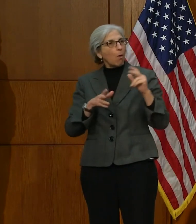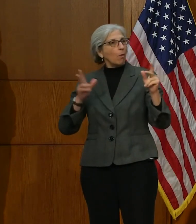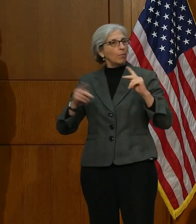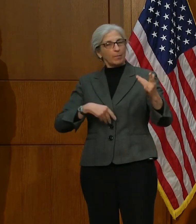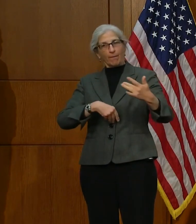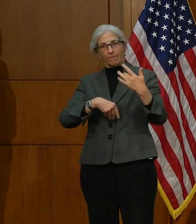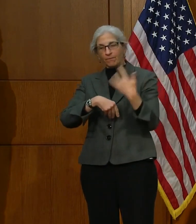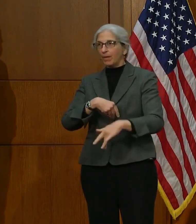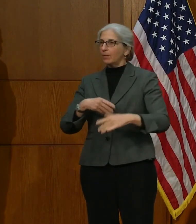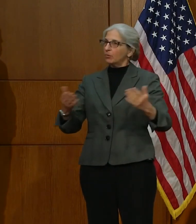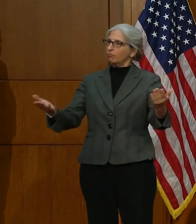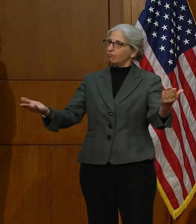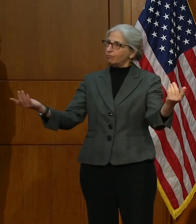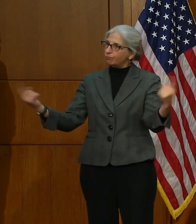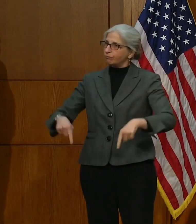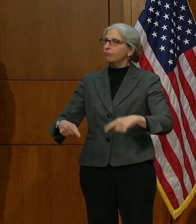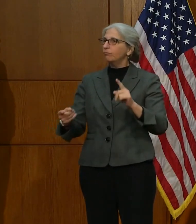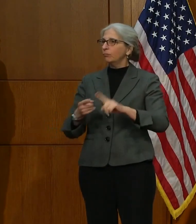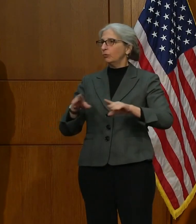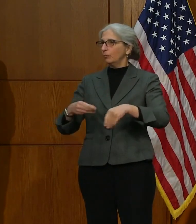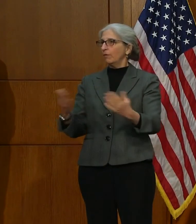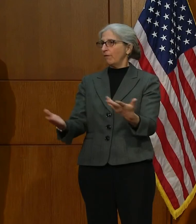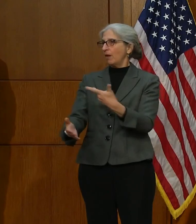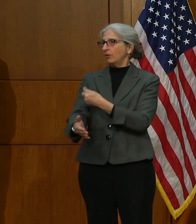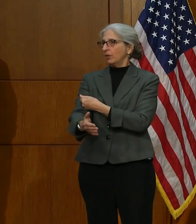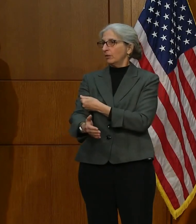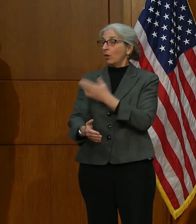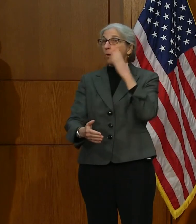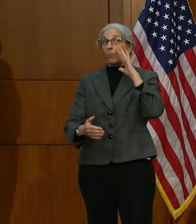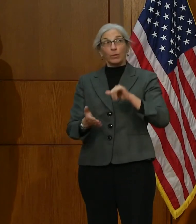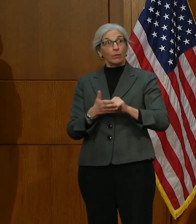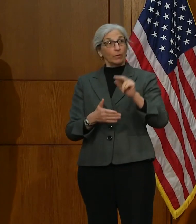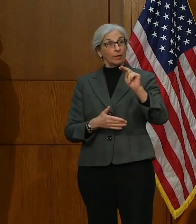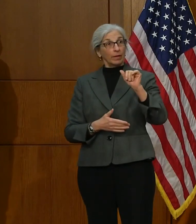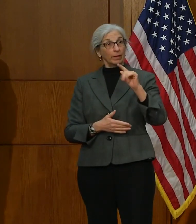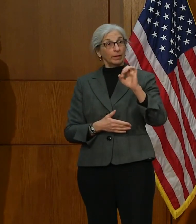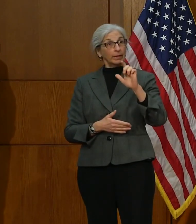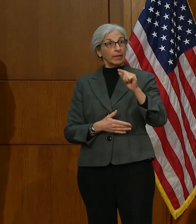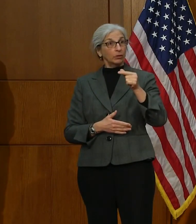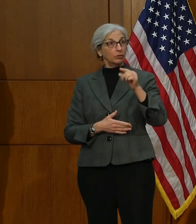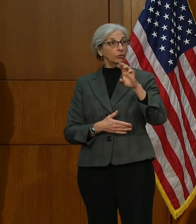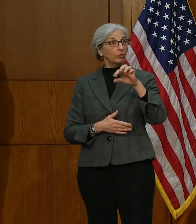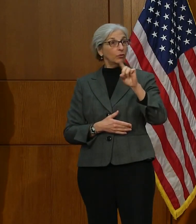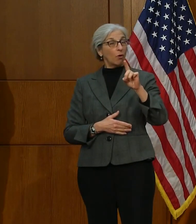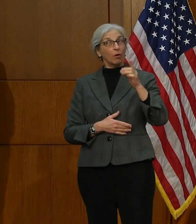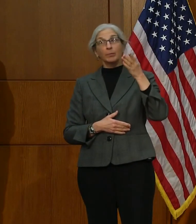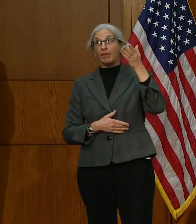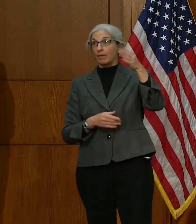IN OUR CLINIC, SO IT'S AN ALL HANDS ON DECK RIGHT NOW. AND A